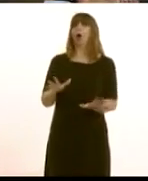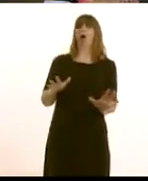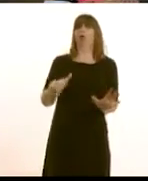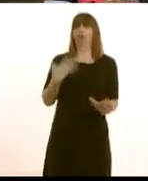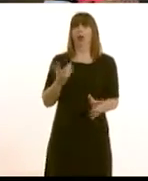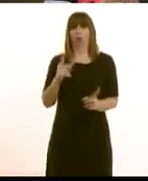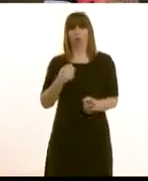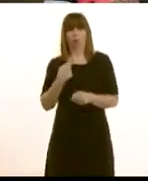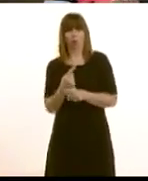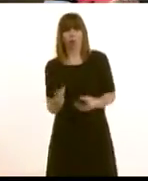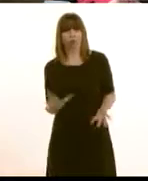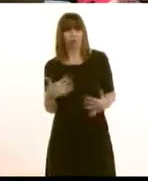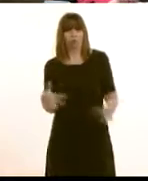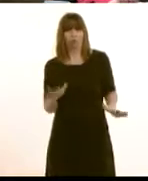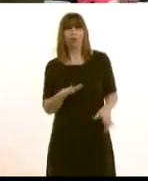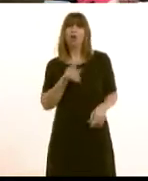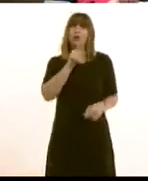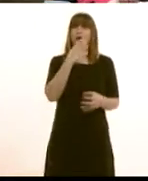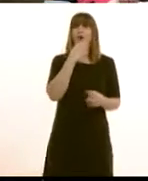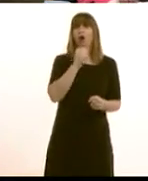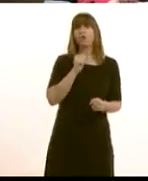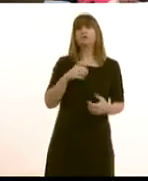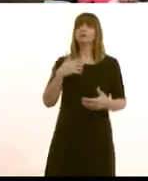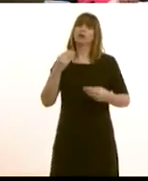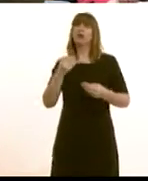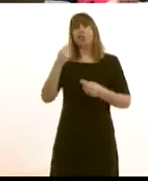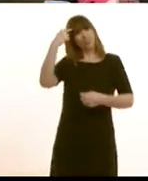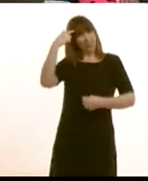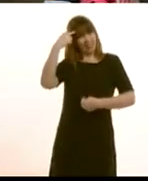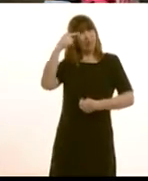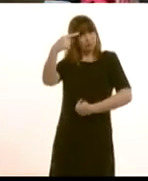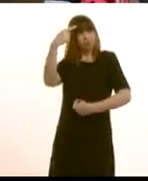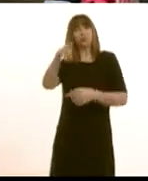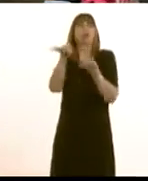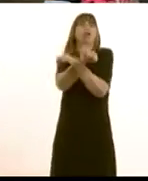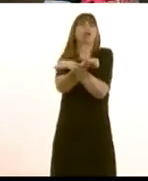that she dresses up her argument that we are funding universities in England to the tune